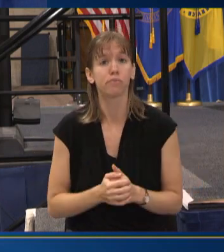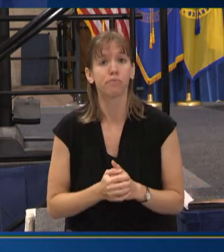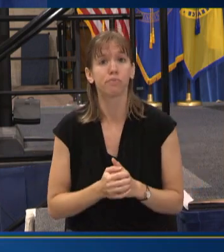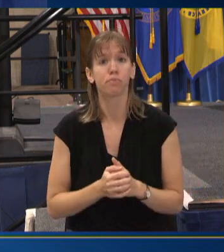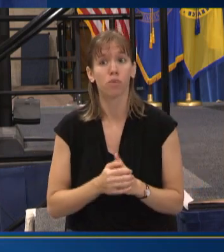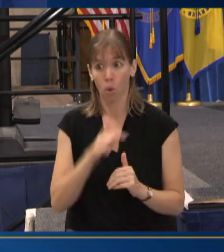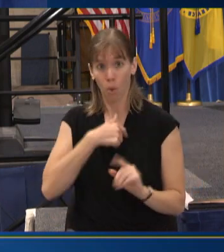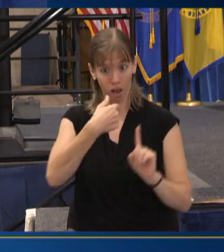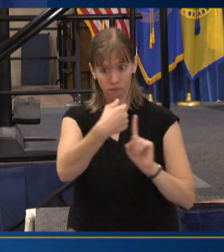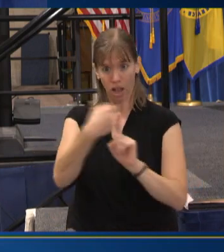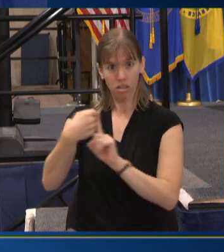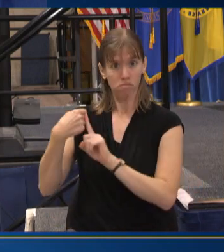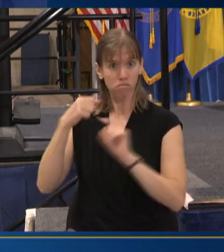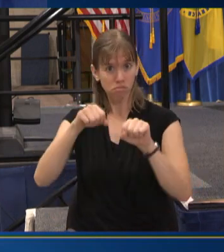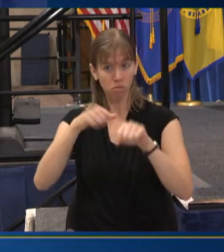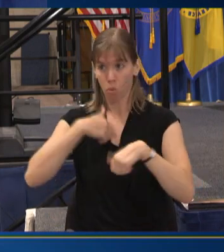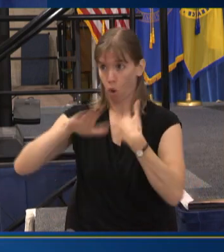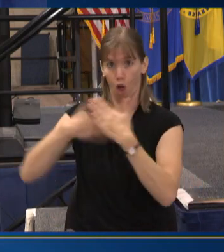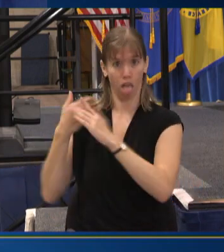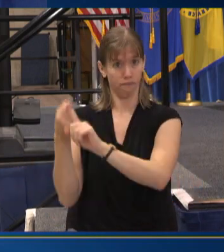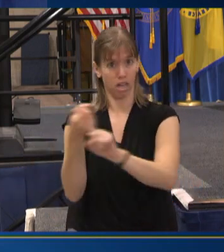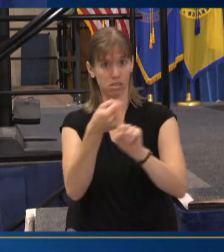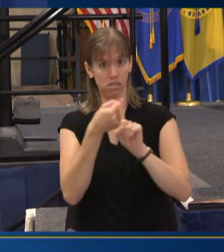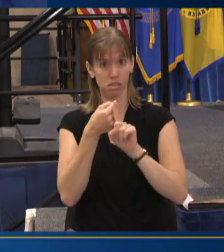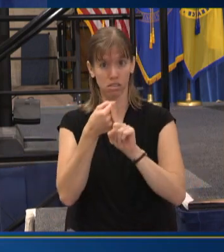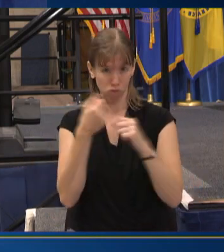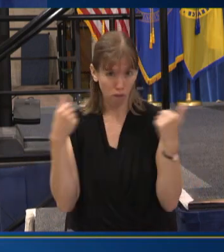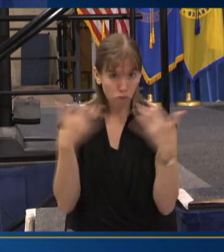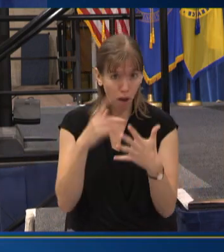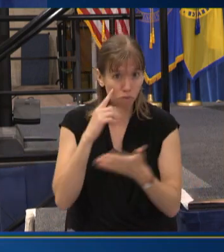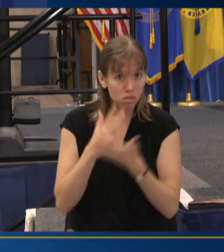are all affected, frightened, some of us depressed, some of